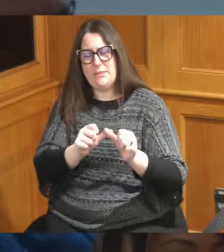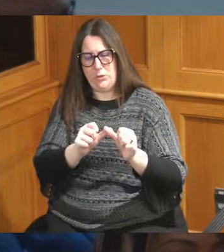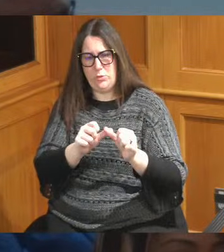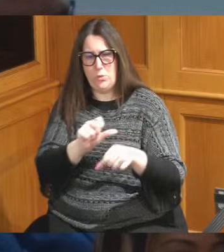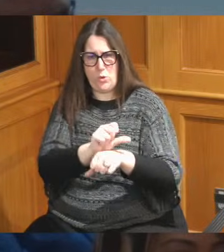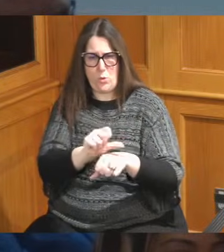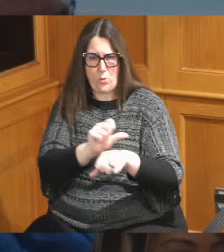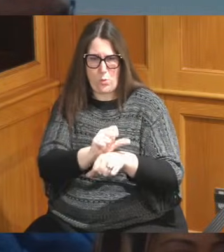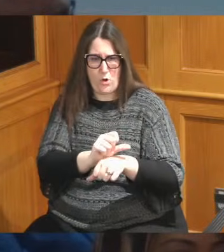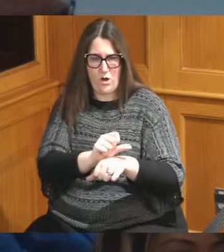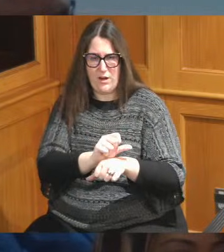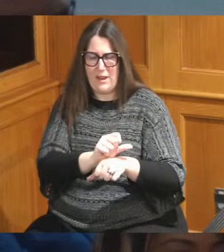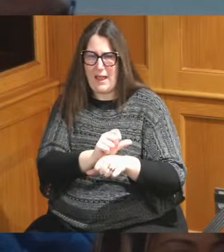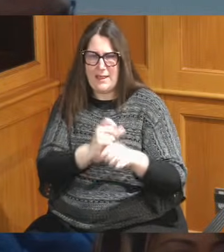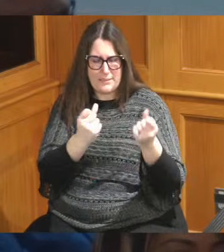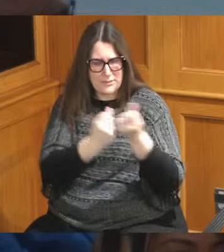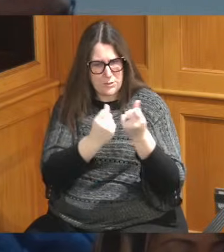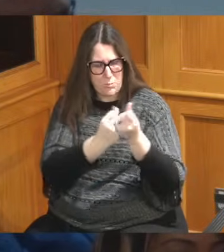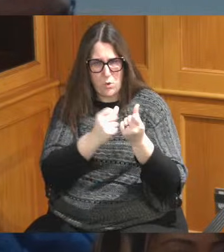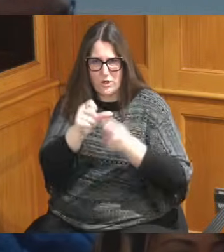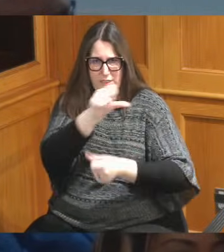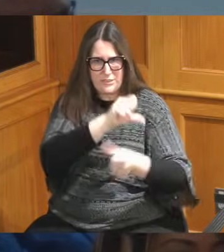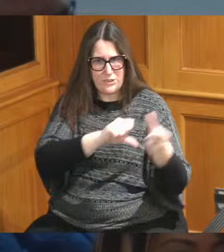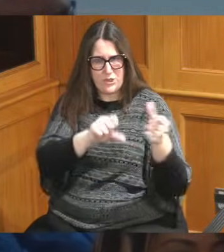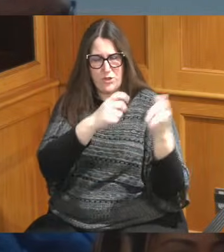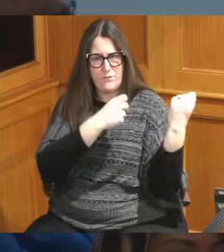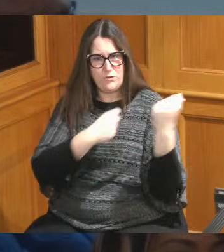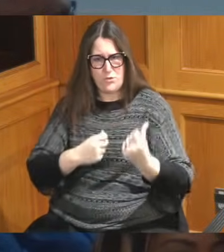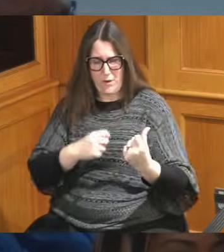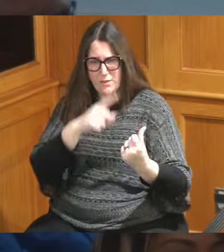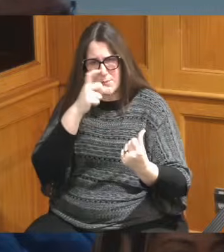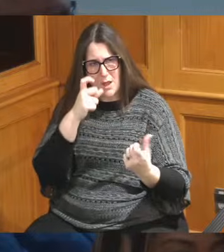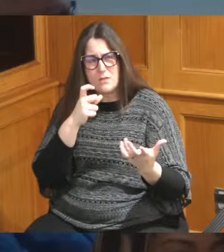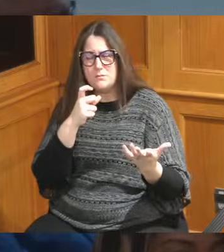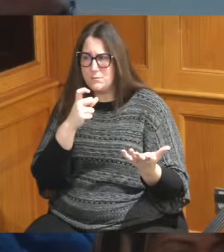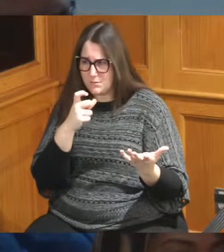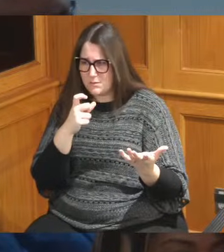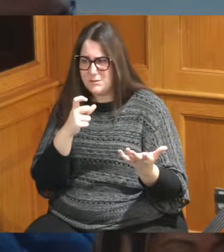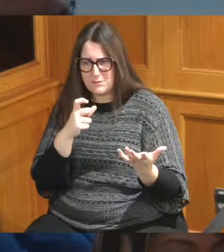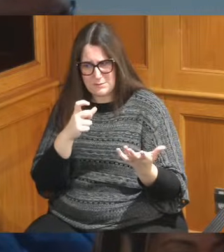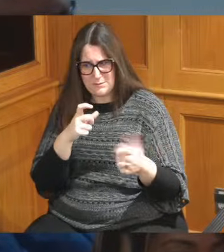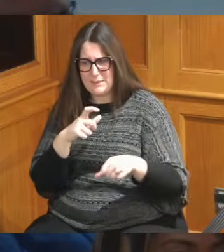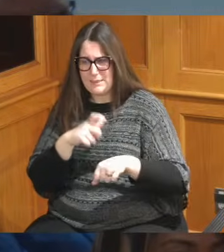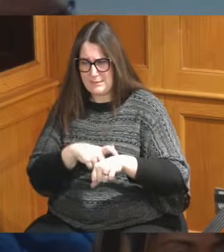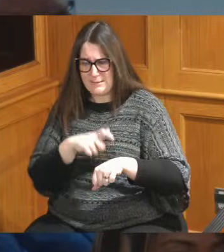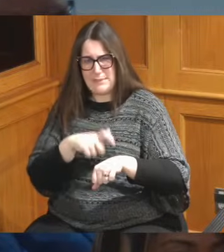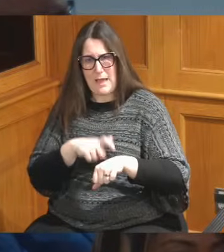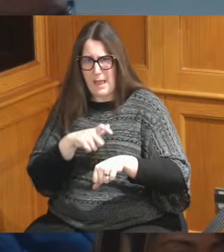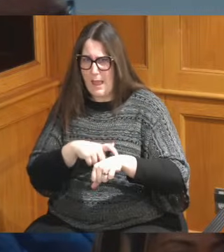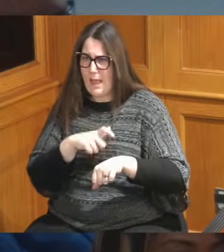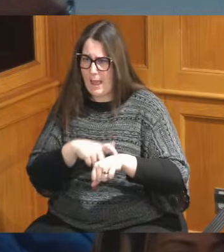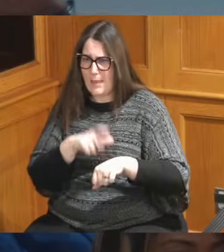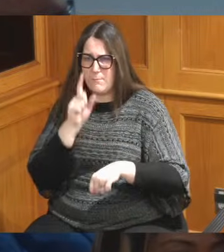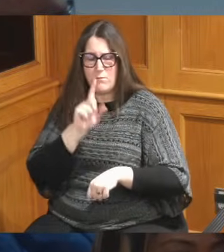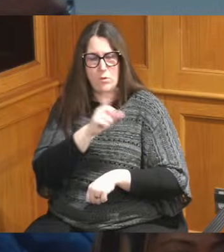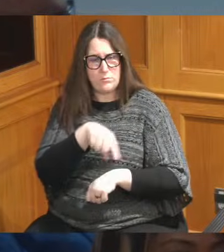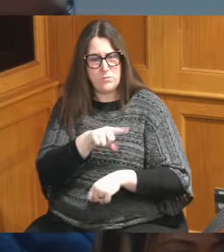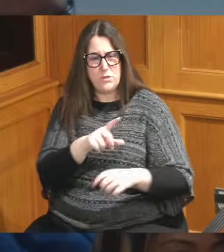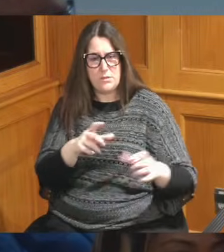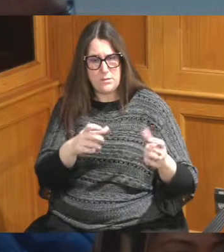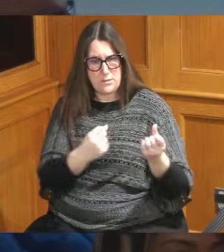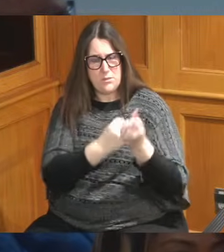and gather each other and for strength because it's a time for you guys to be supported more. Uh,